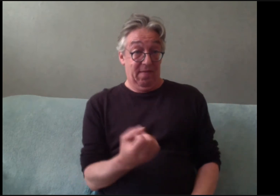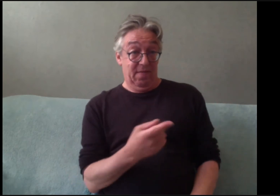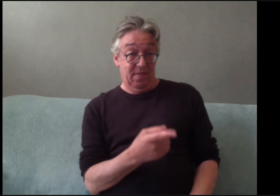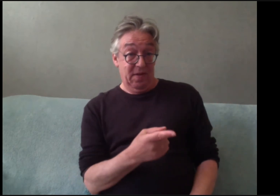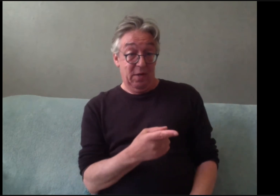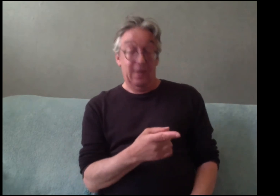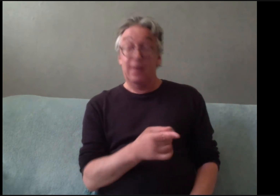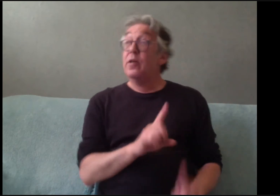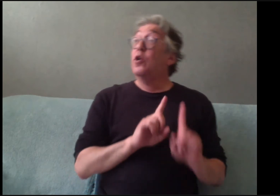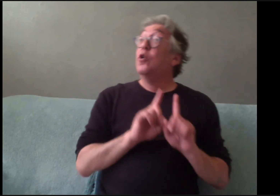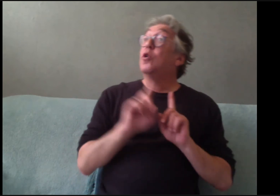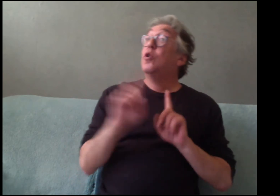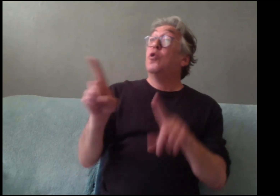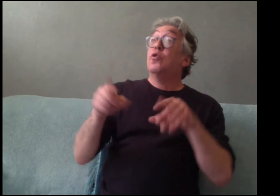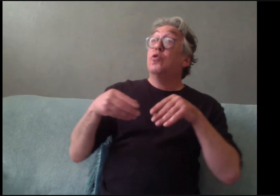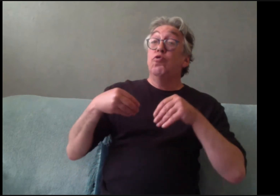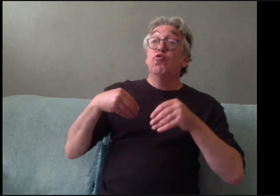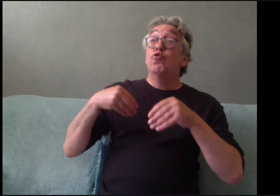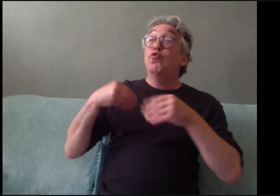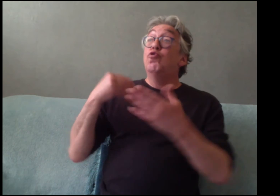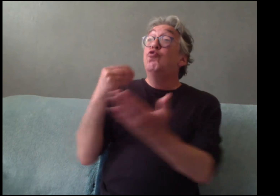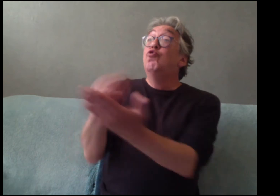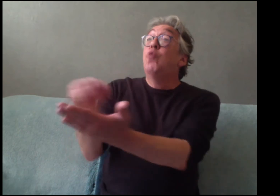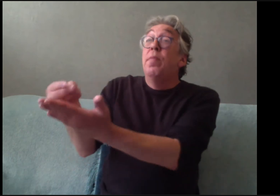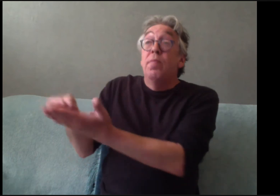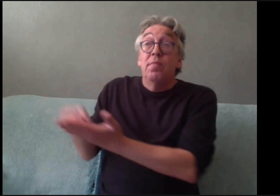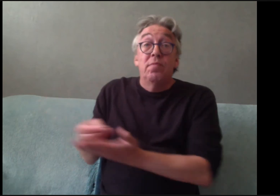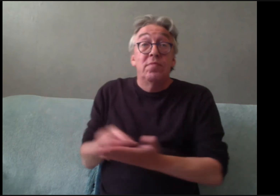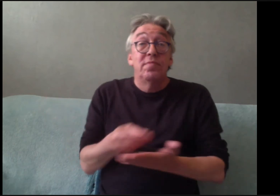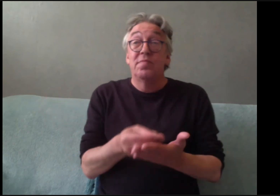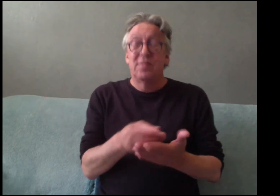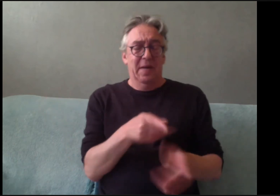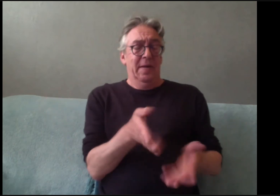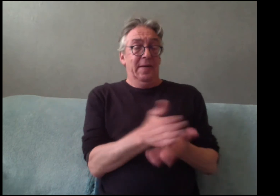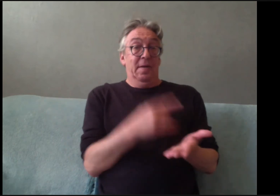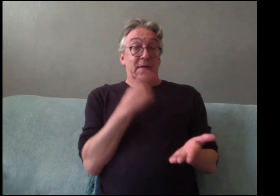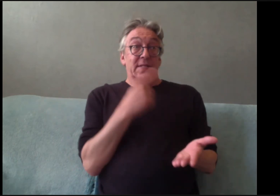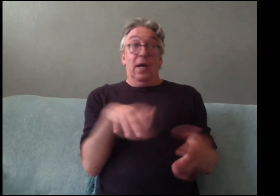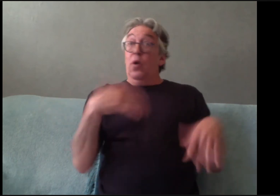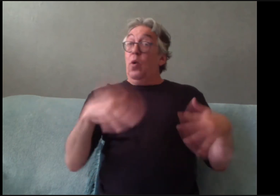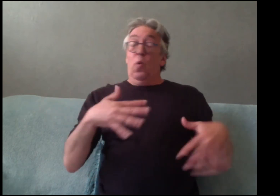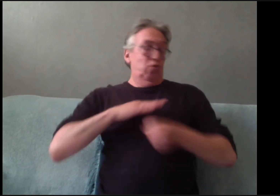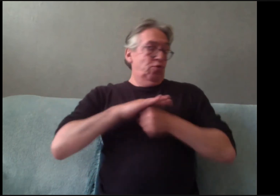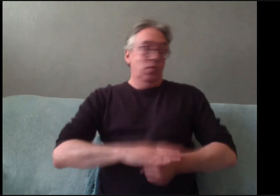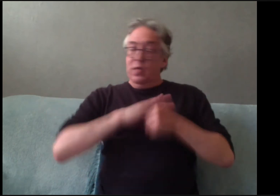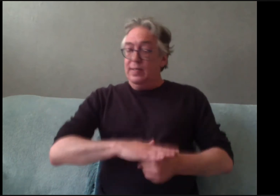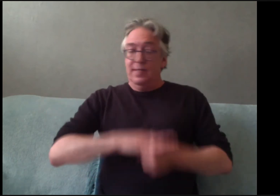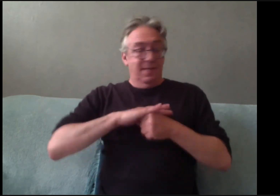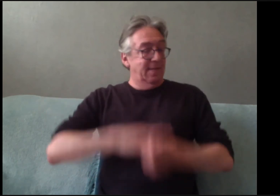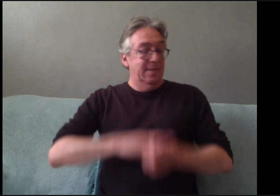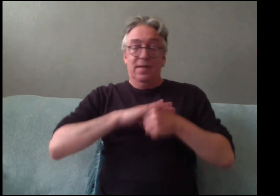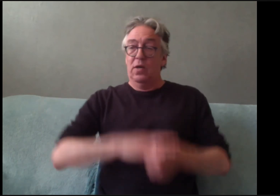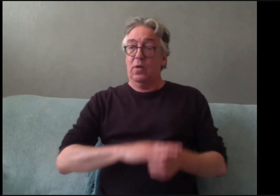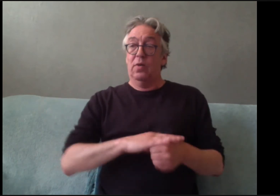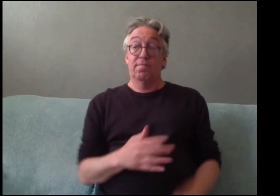Some people have reported very high level of stress. In some countries, shops dedicate especial hours to autistic people